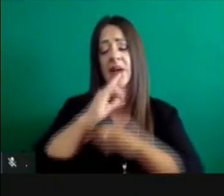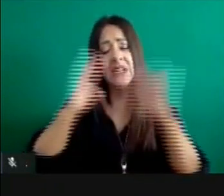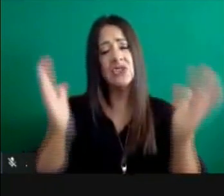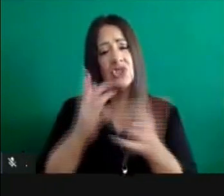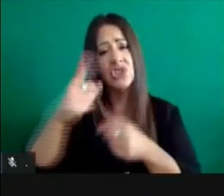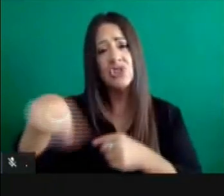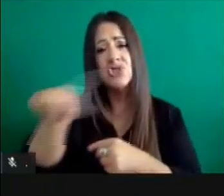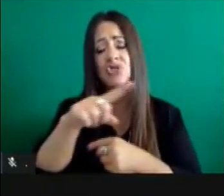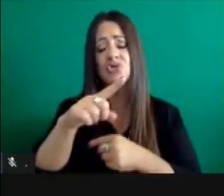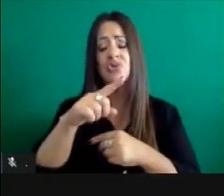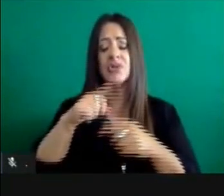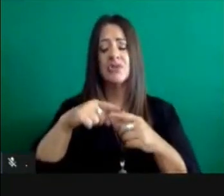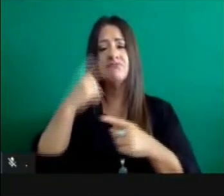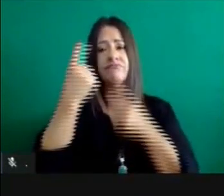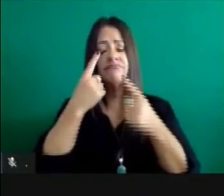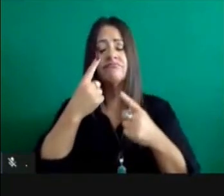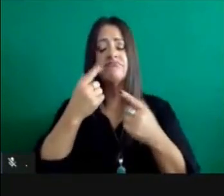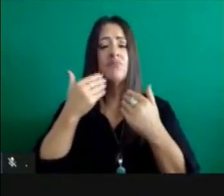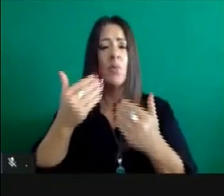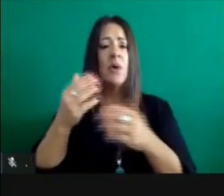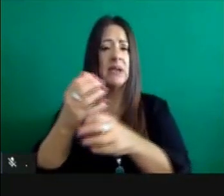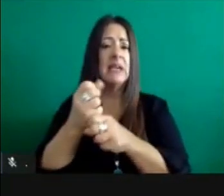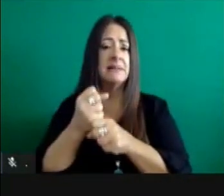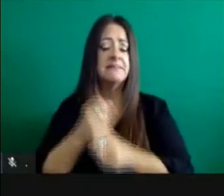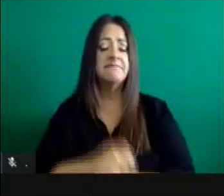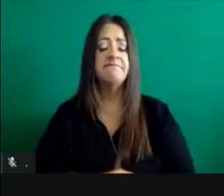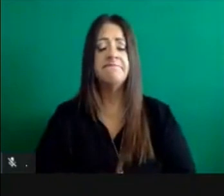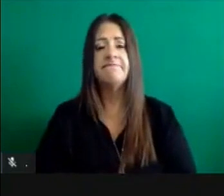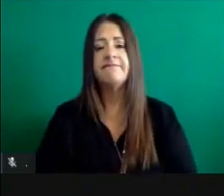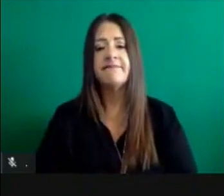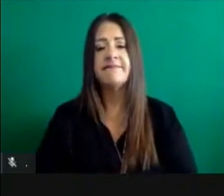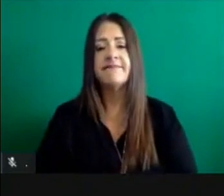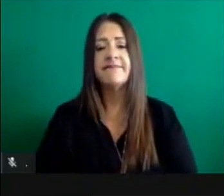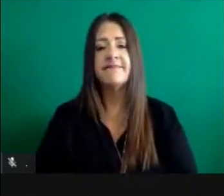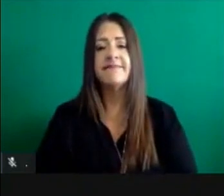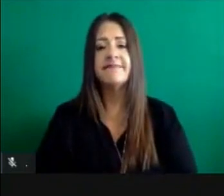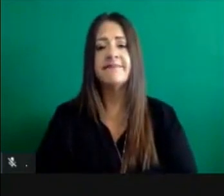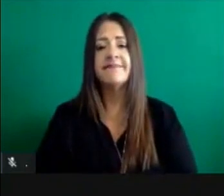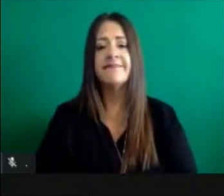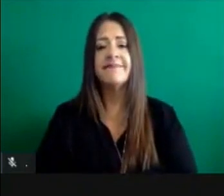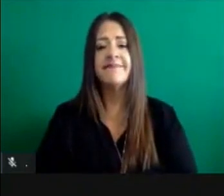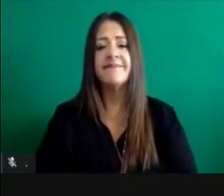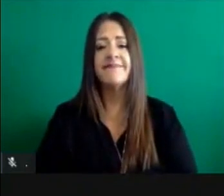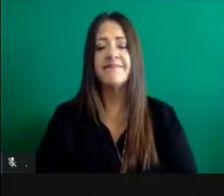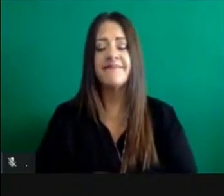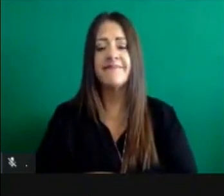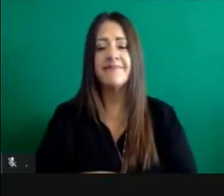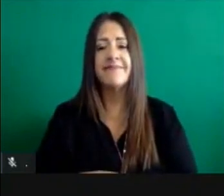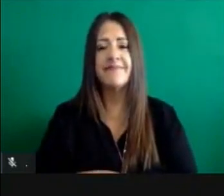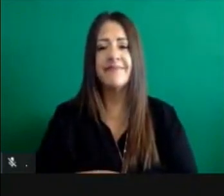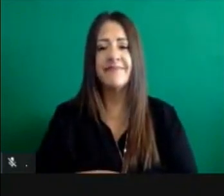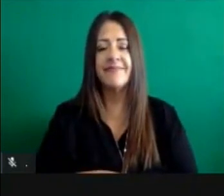IMPACTFUL ADDITIVE AND WE WANT TO DO ALL WE CAN, BECAUSE WE KNOW THAT THE FLU SHOT IS AN ADDITIONAL TOOL IN A TOOLKIT